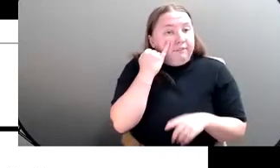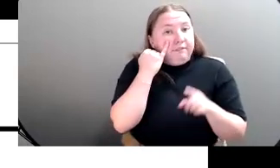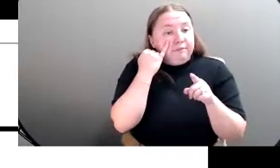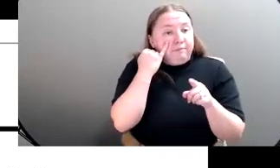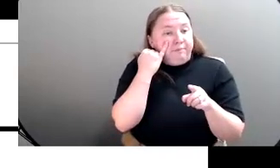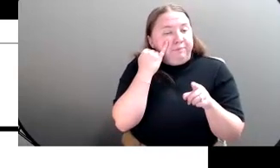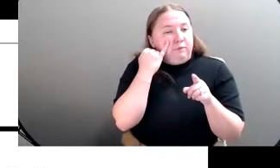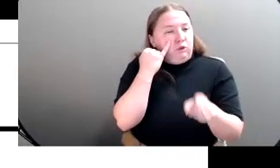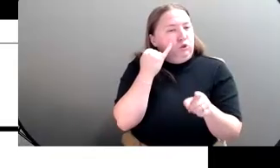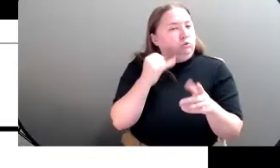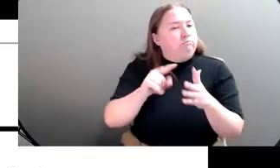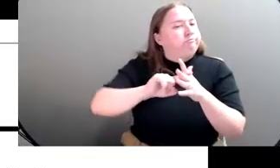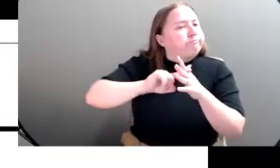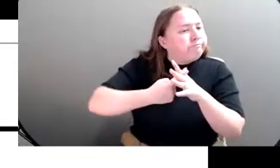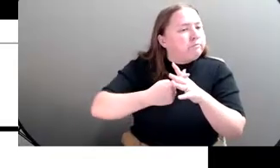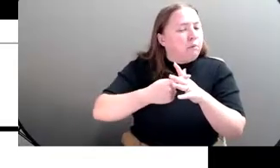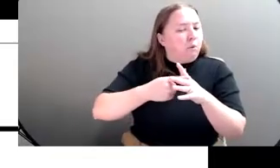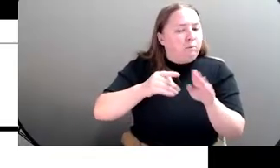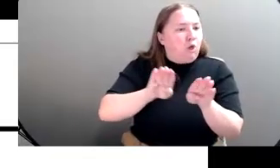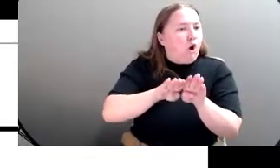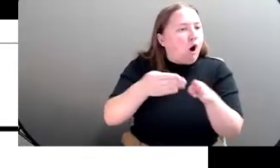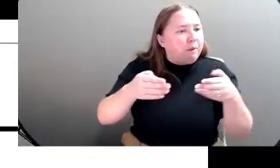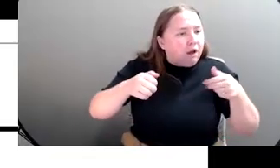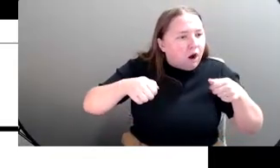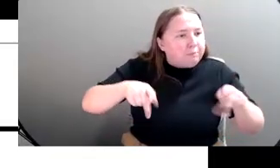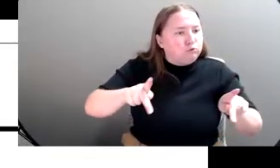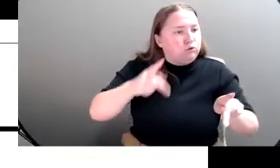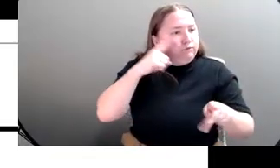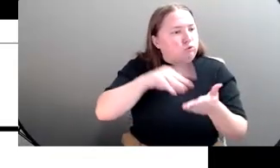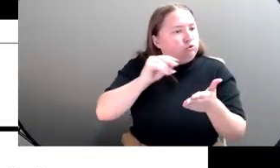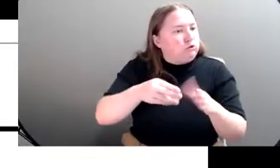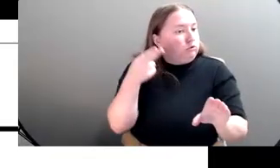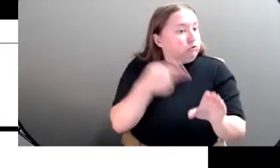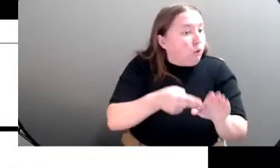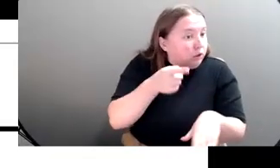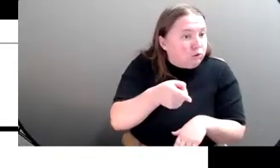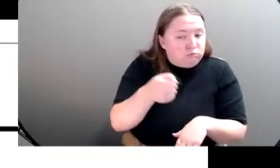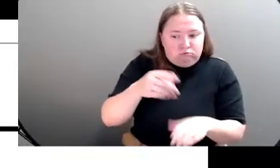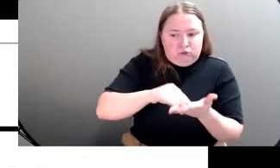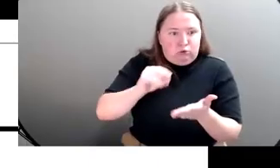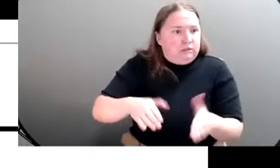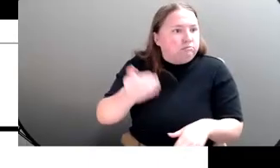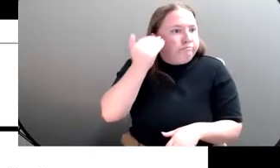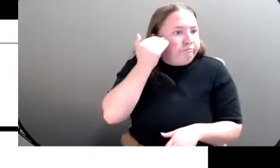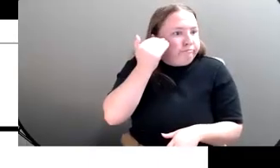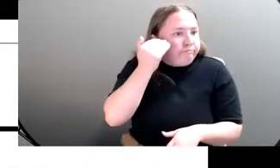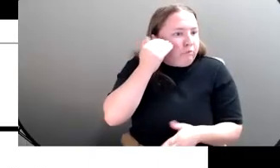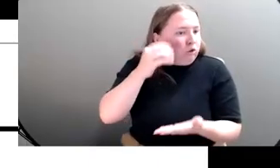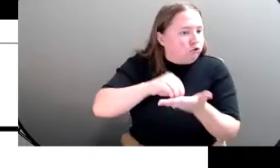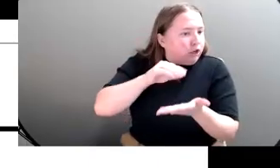initiating the opportunity for students to join you and they know about it, right? It's documented in your syllabus.